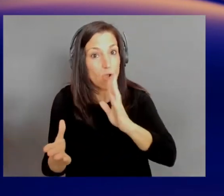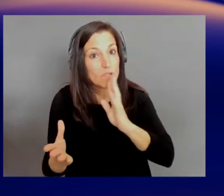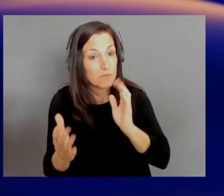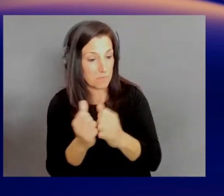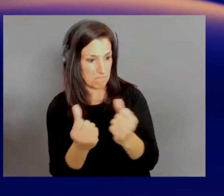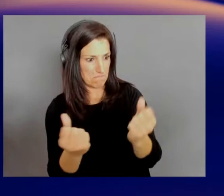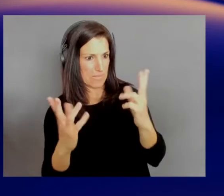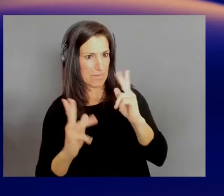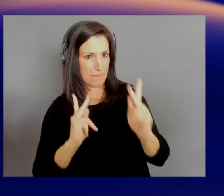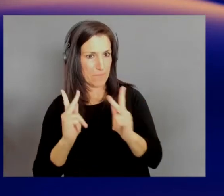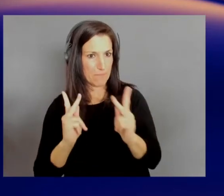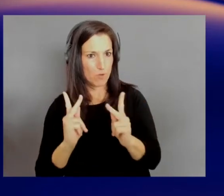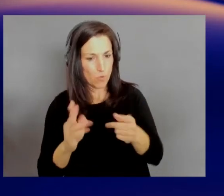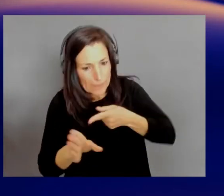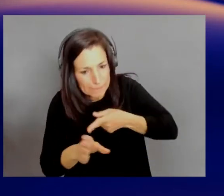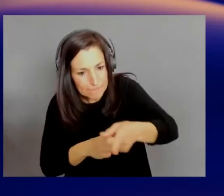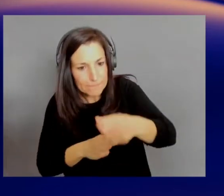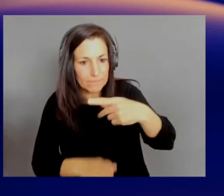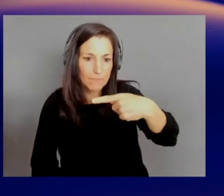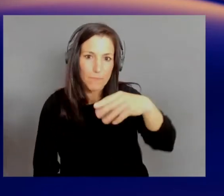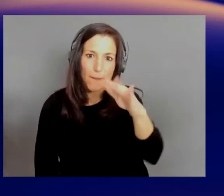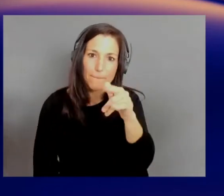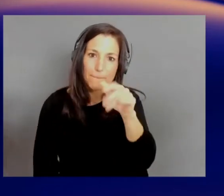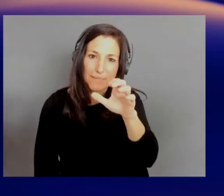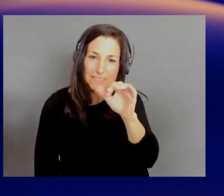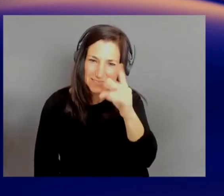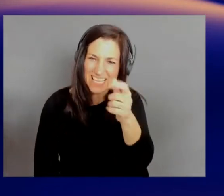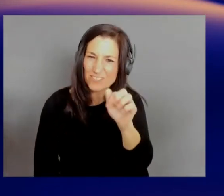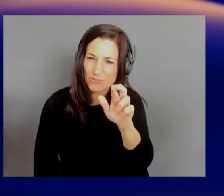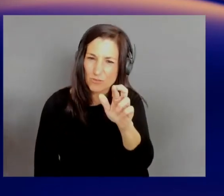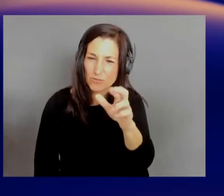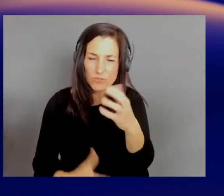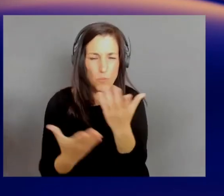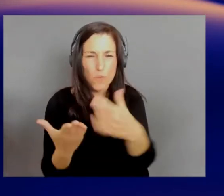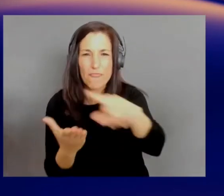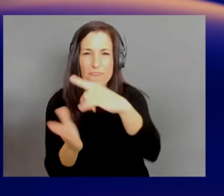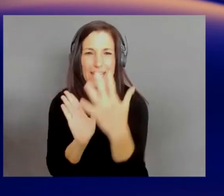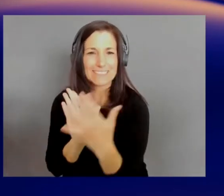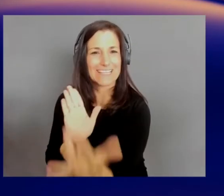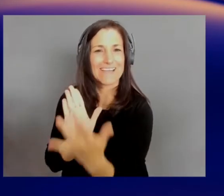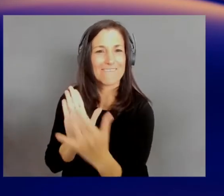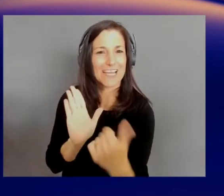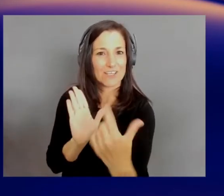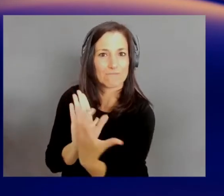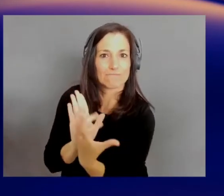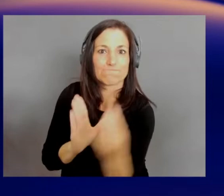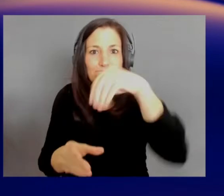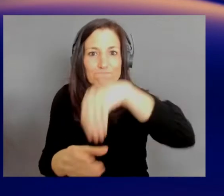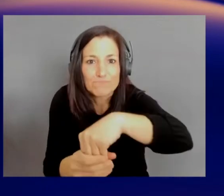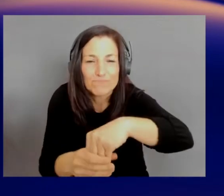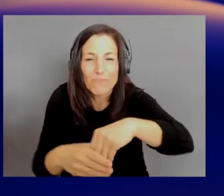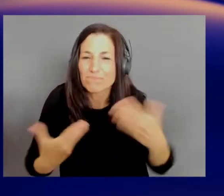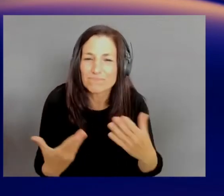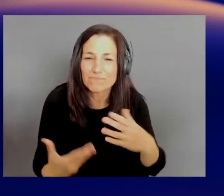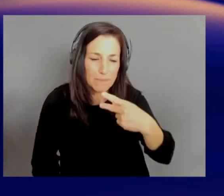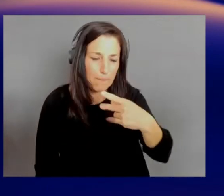What are public sector people taking advantage of in this suite, in Pinpoint, in the Chime SDK, and SES?